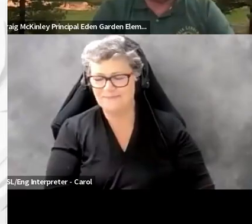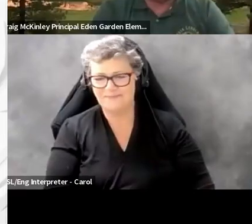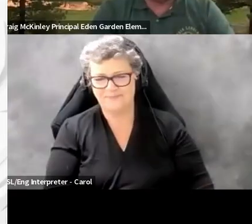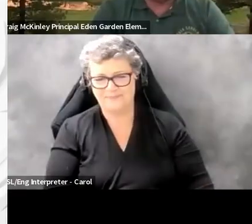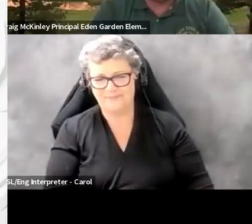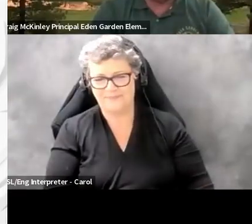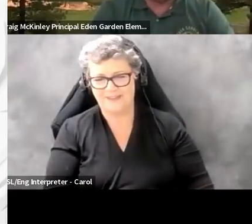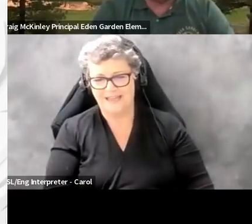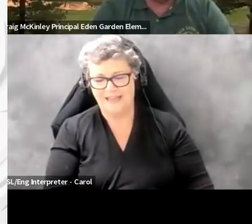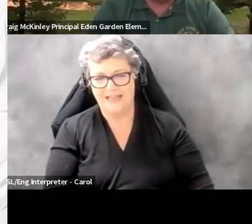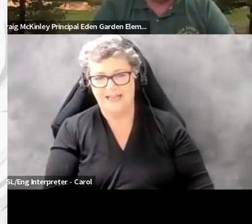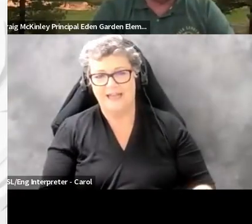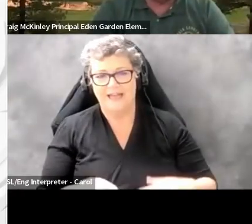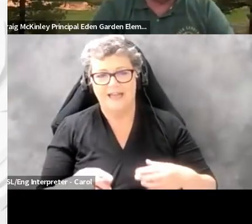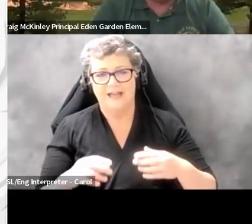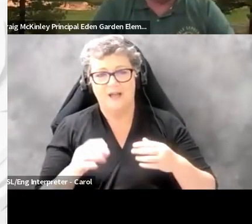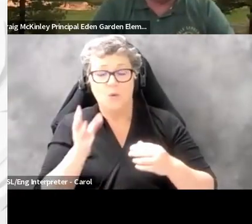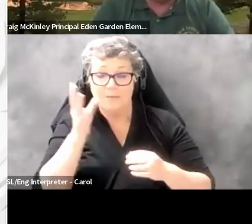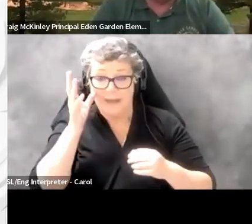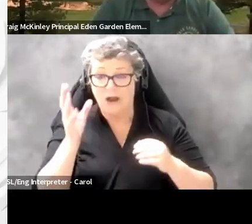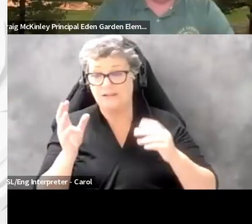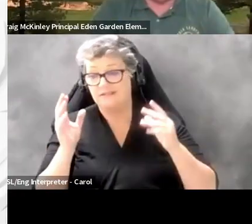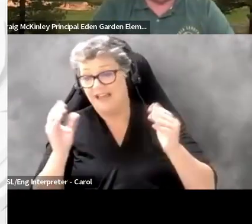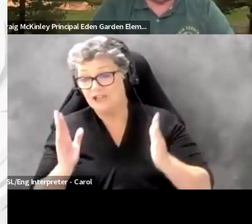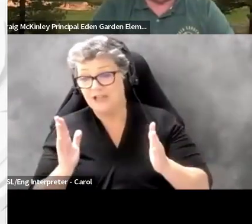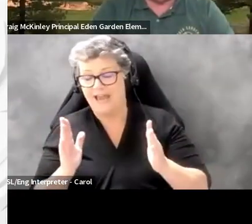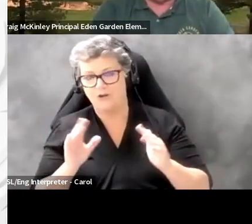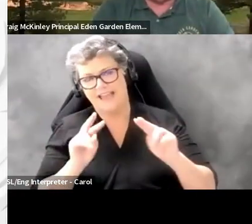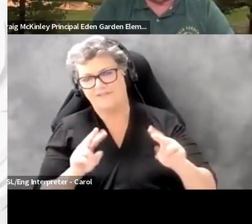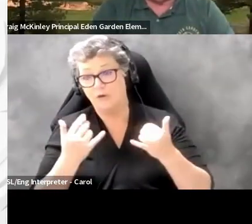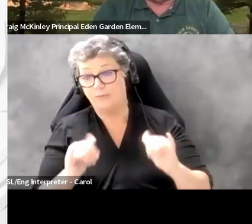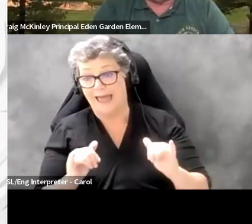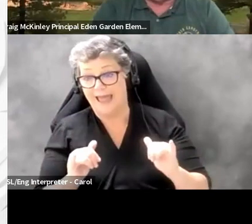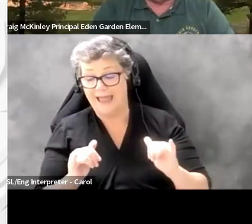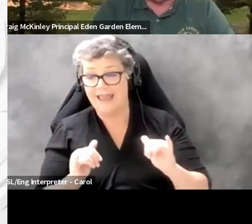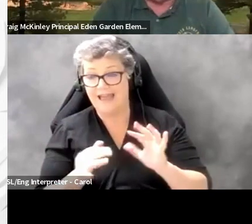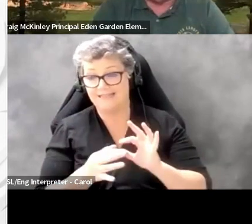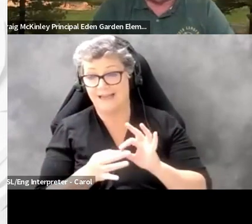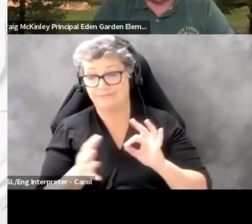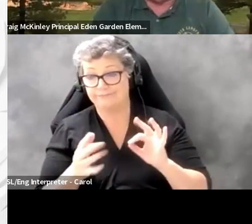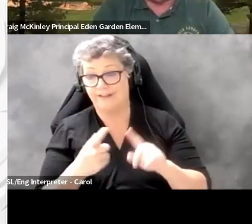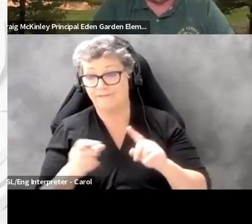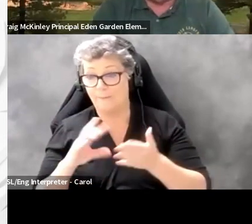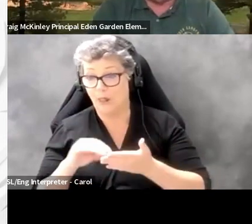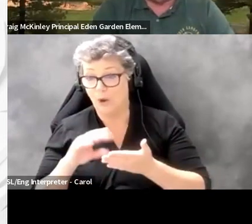So when parents or educators view play as a break from learning how do you encourage or